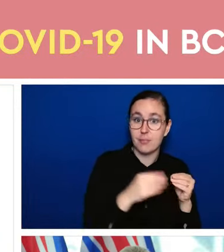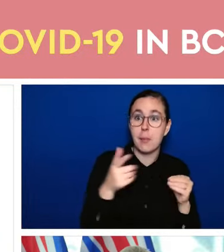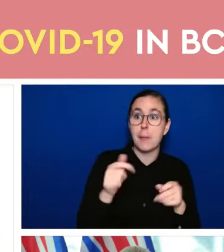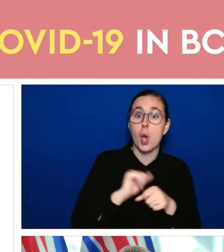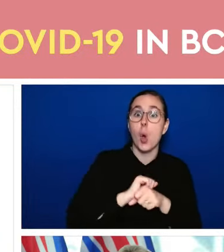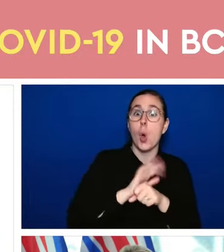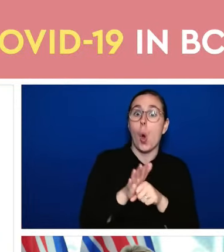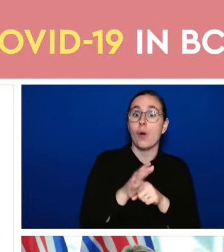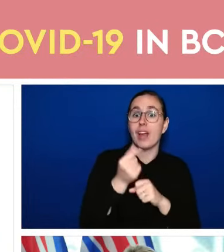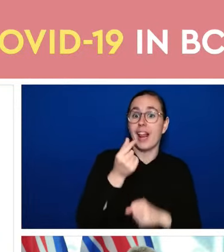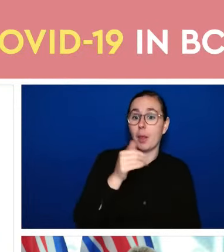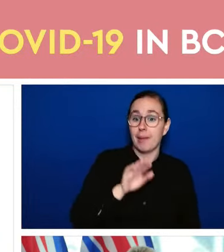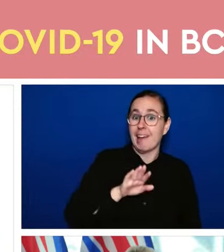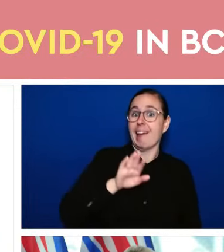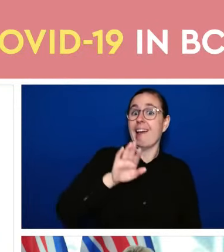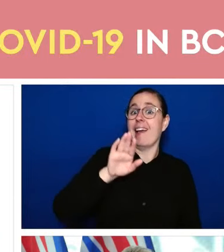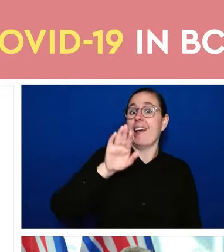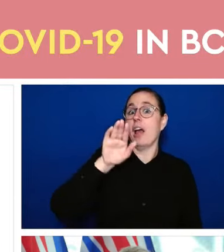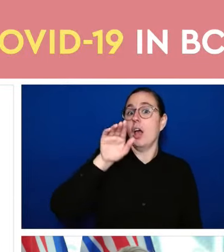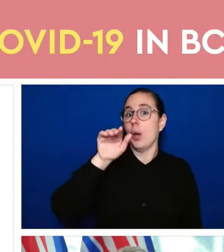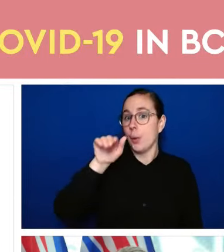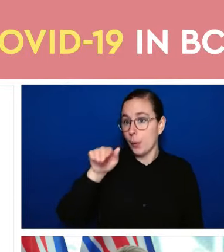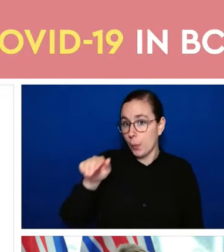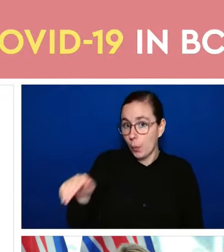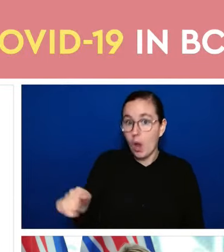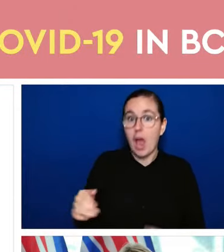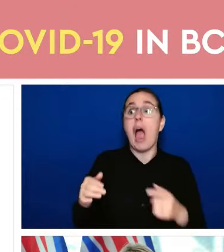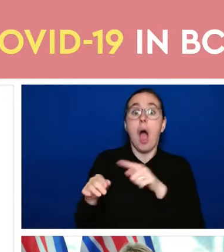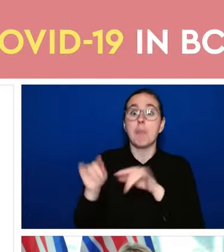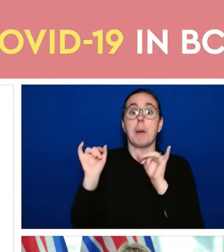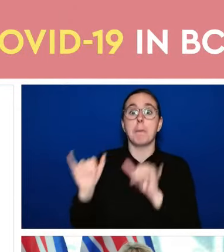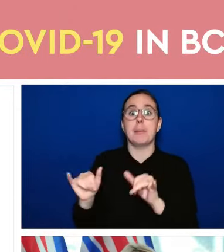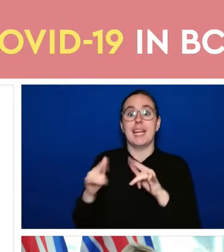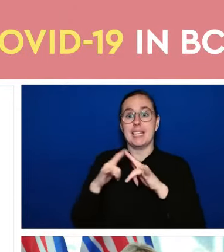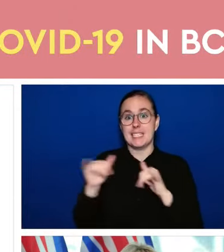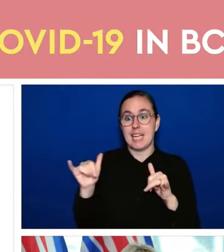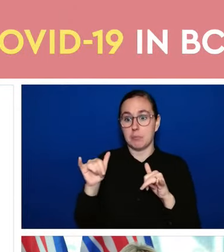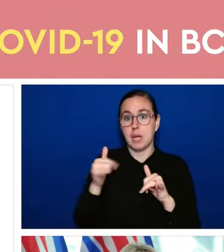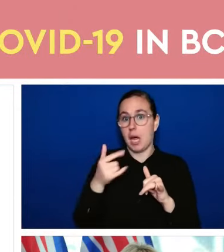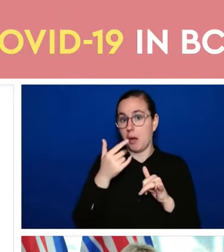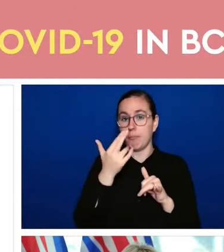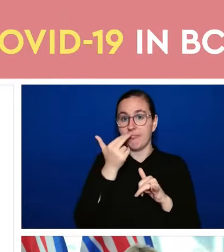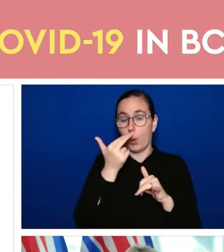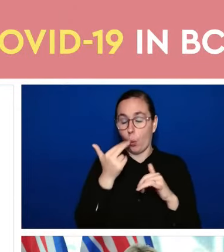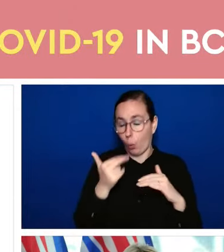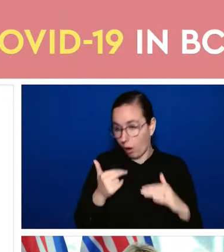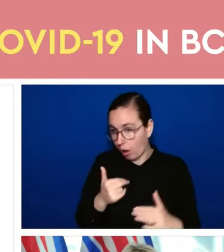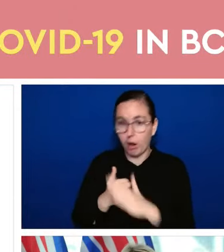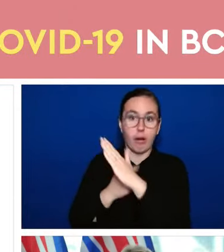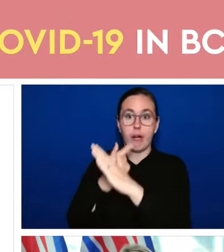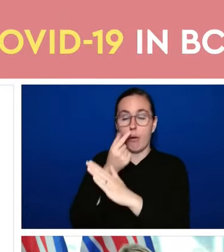December. So these are the things that we need to think about and look at what are the